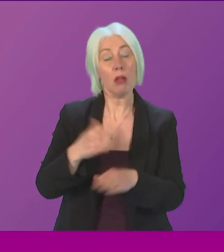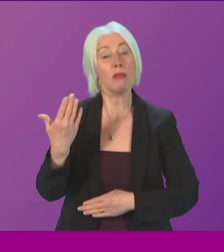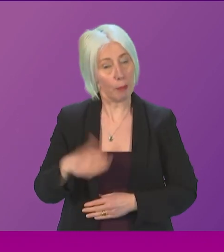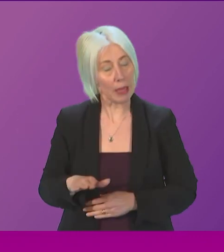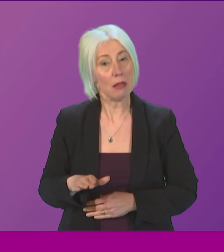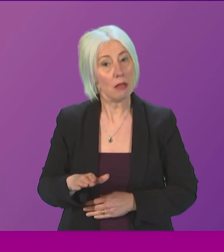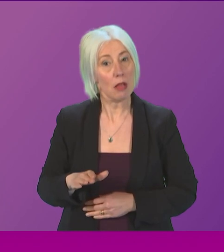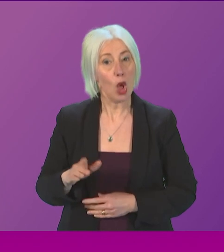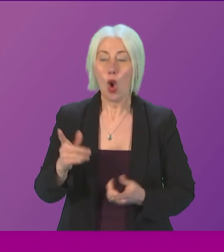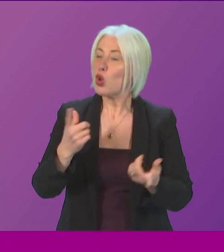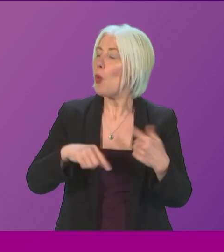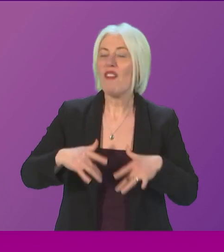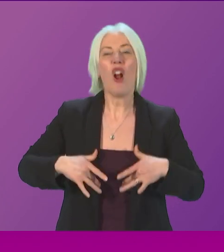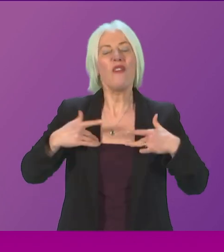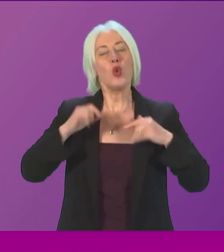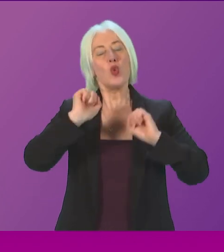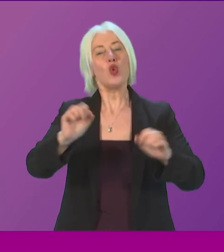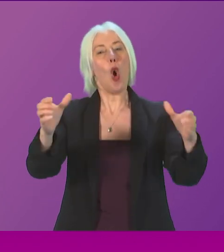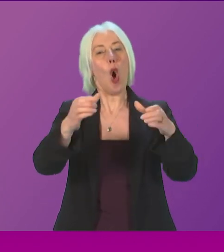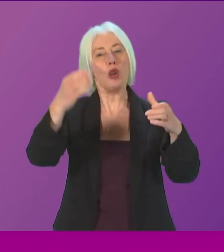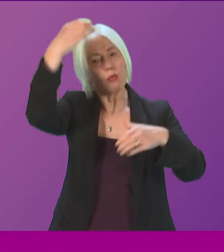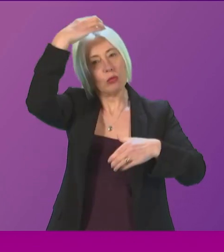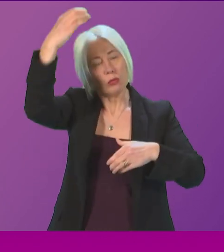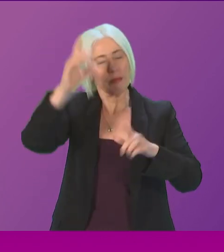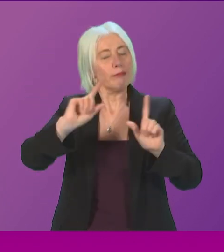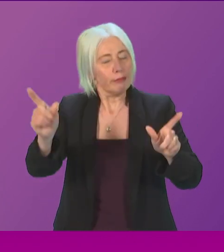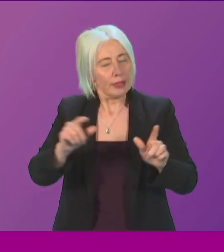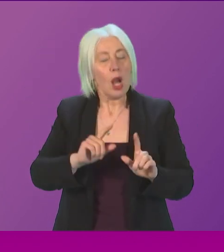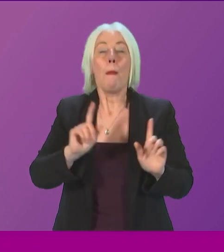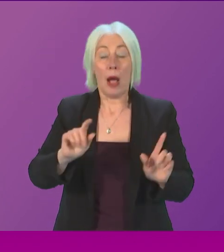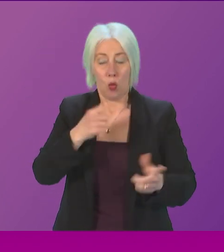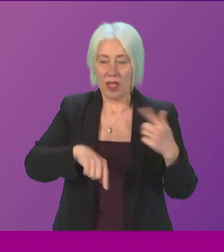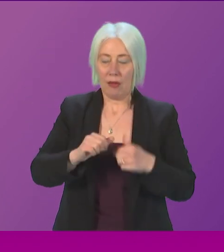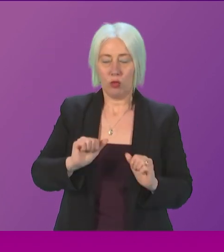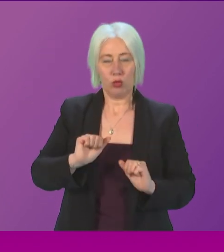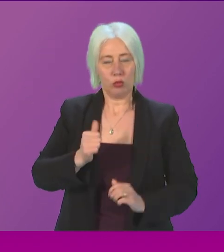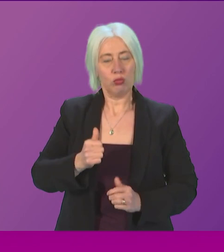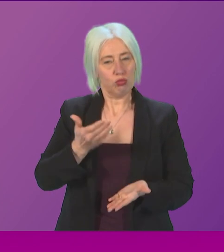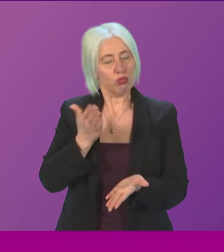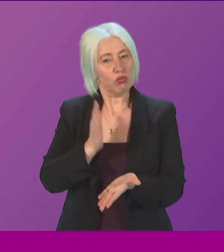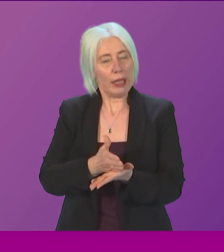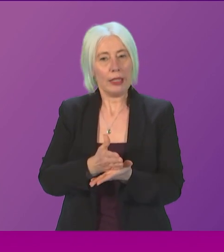our constitutional views are, I think that it is right that the Parliament mark this moment by wishing them well.